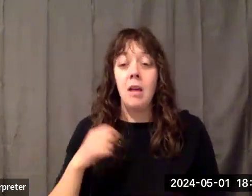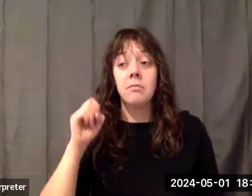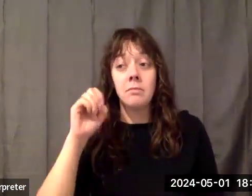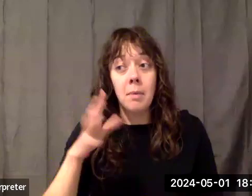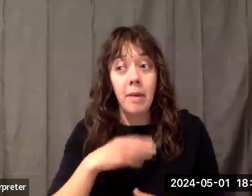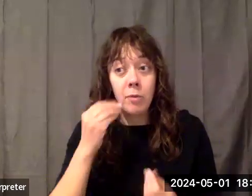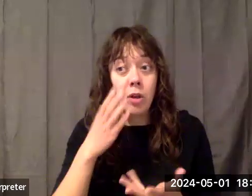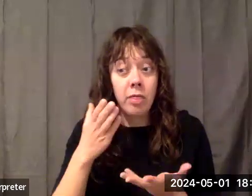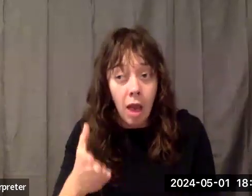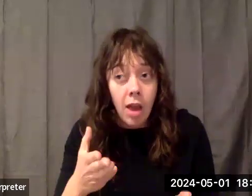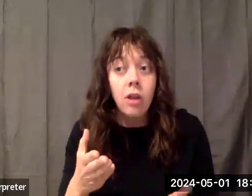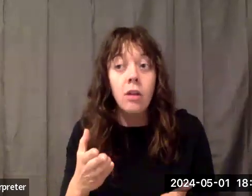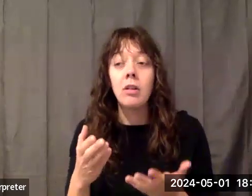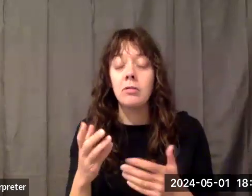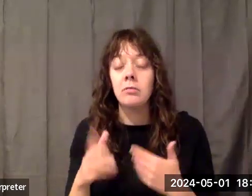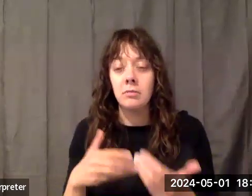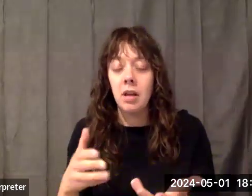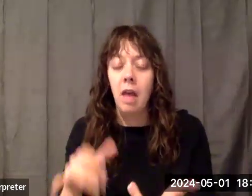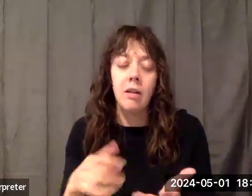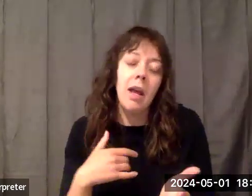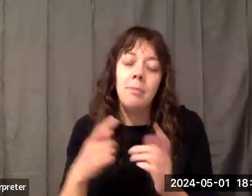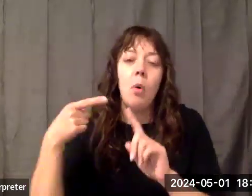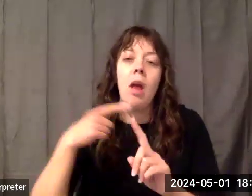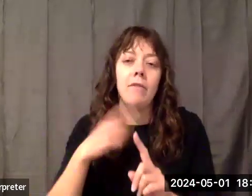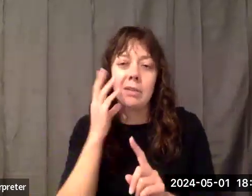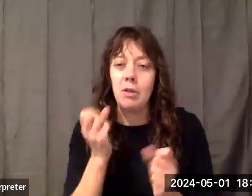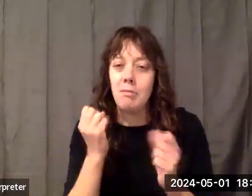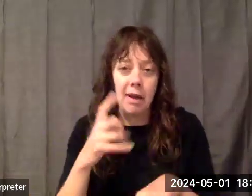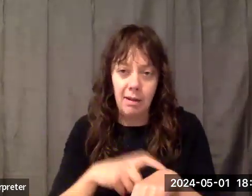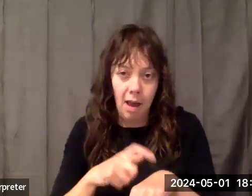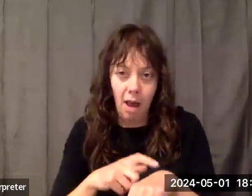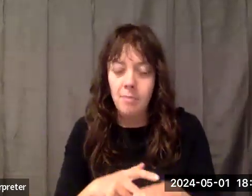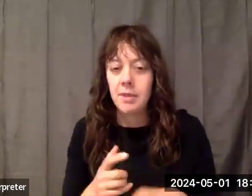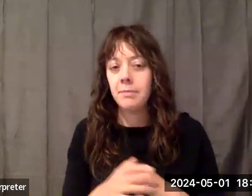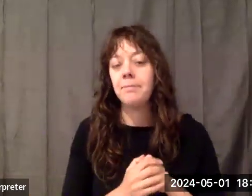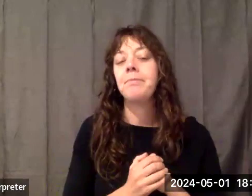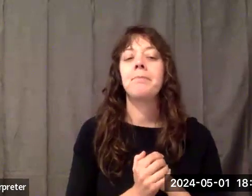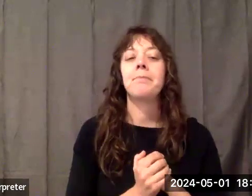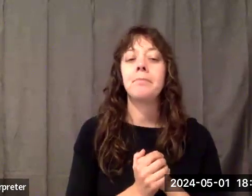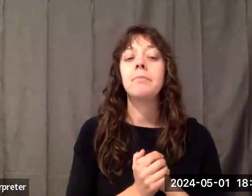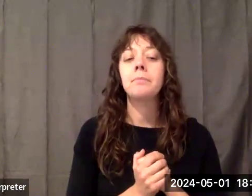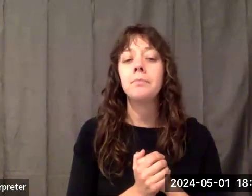But yeah, just constantly going through that process. But what I, what I do recognize is that going